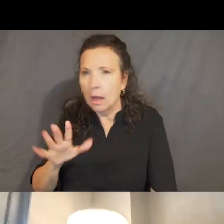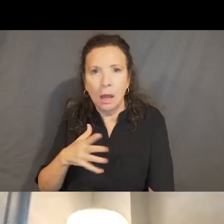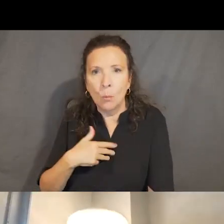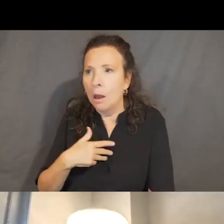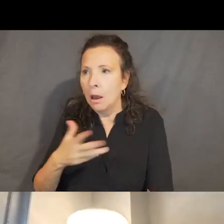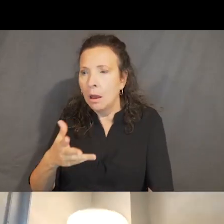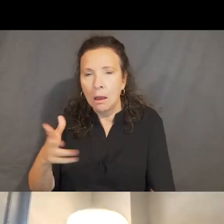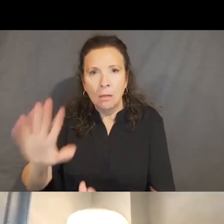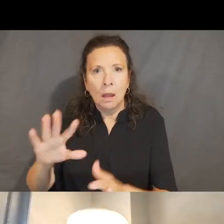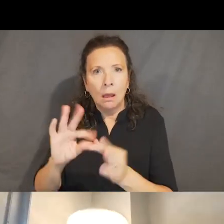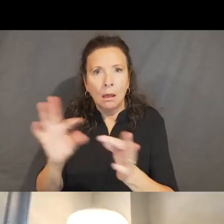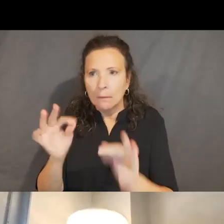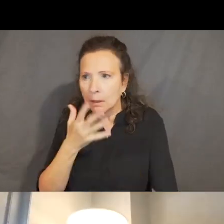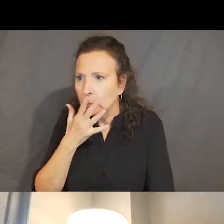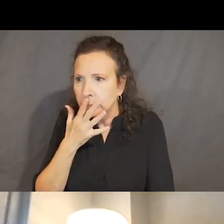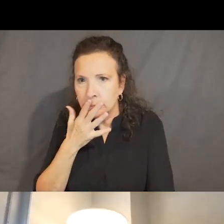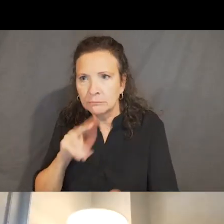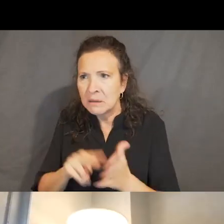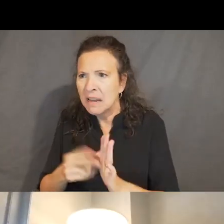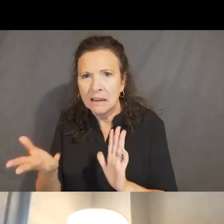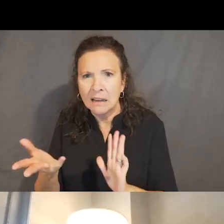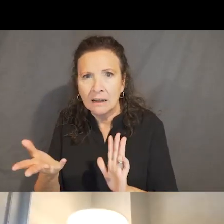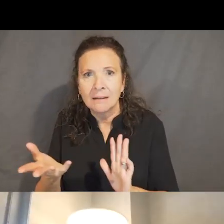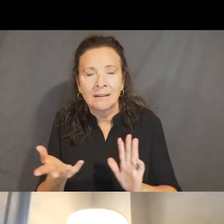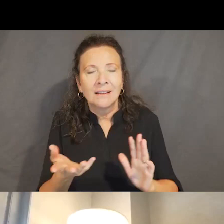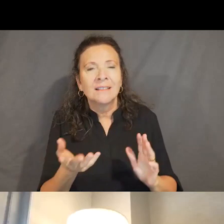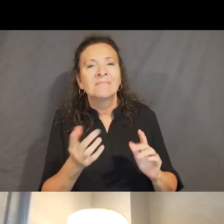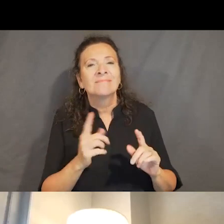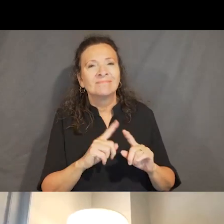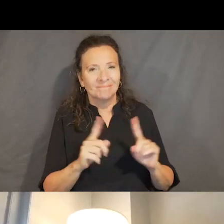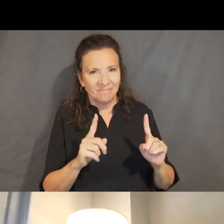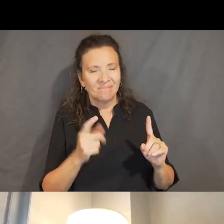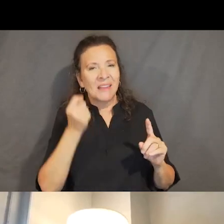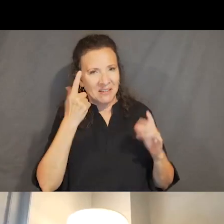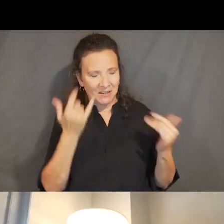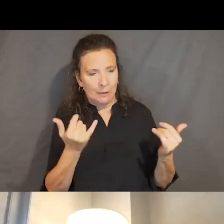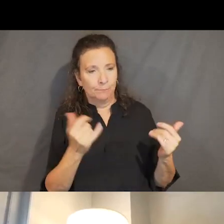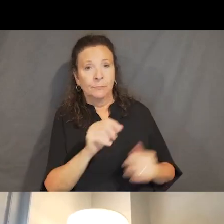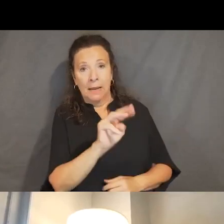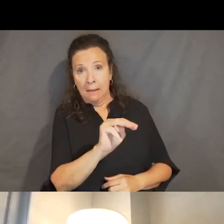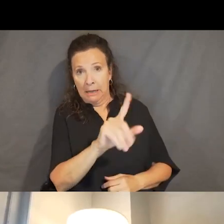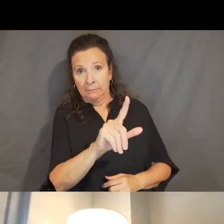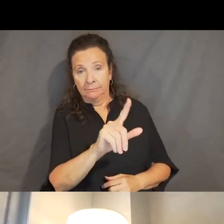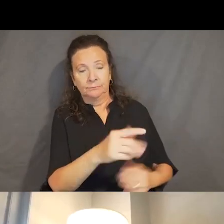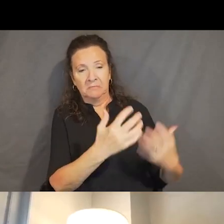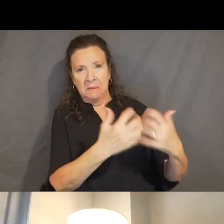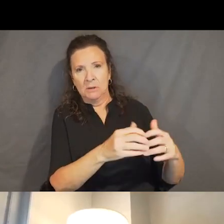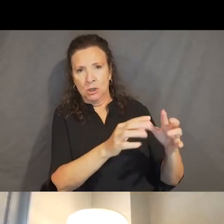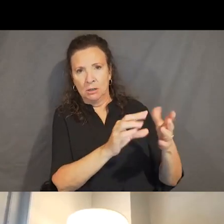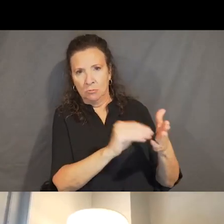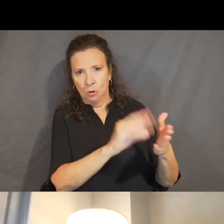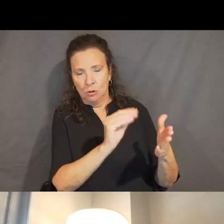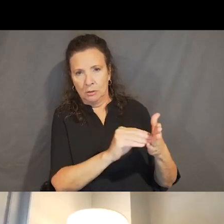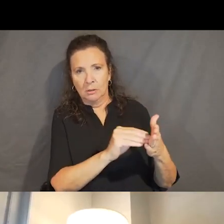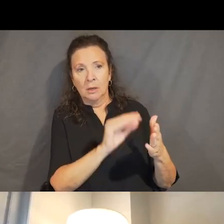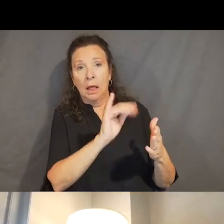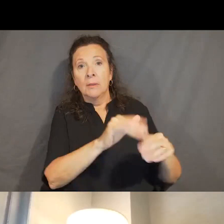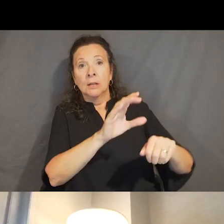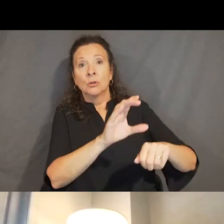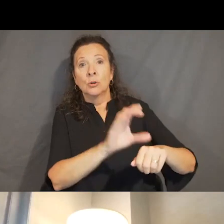even sure with those things mean. But I understand now, machine learning is the computer processing,